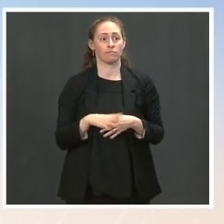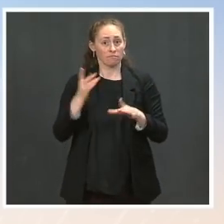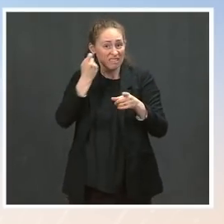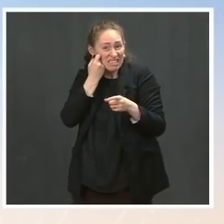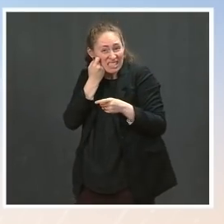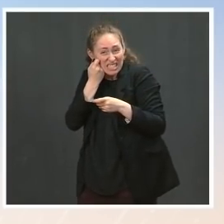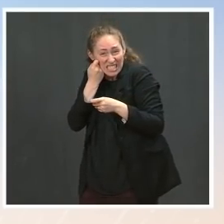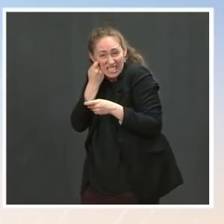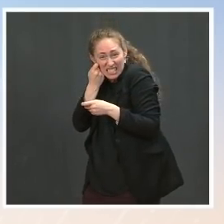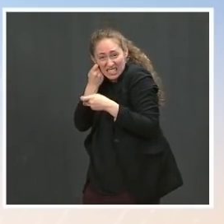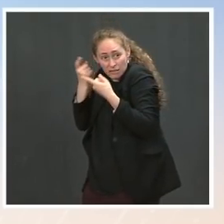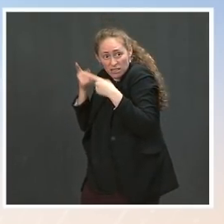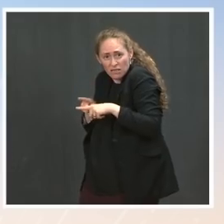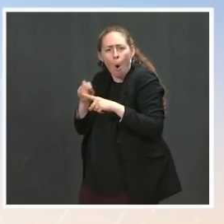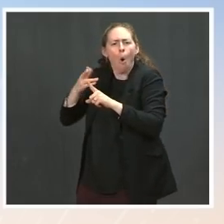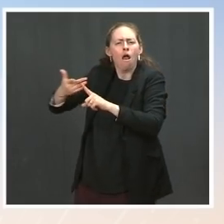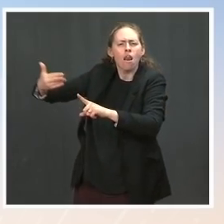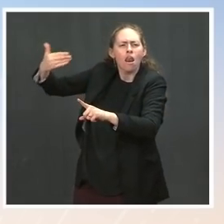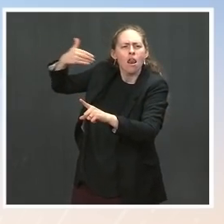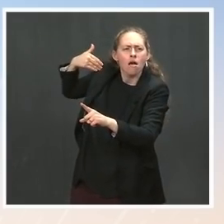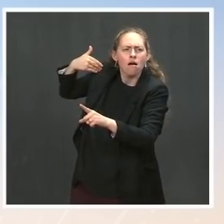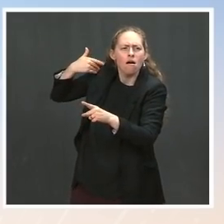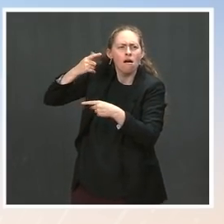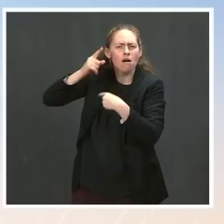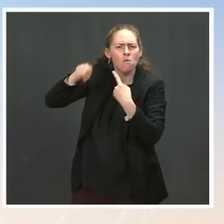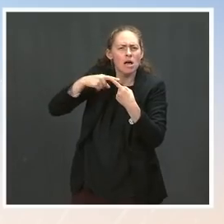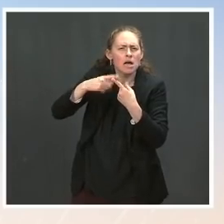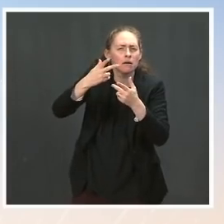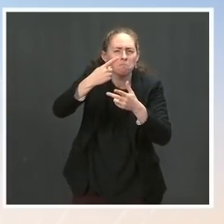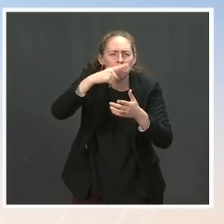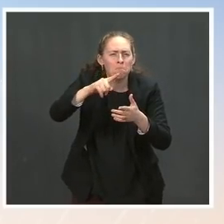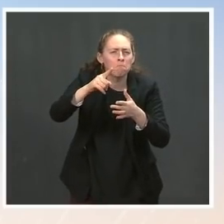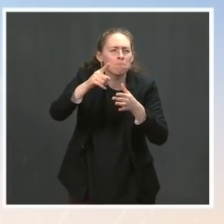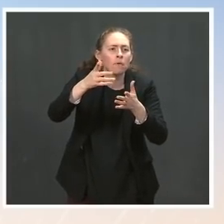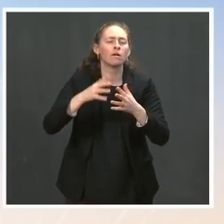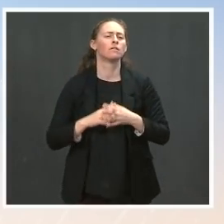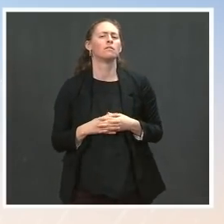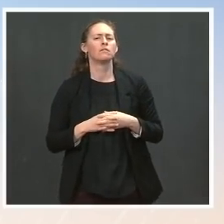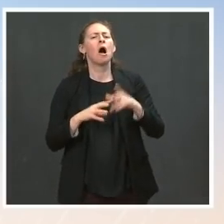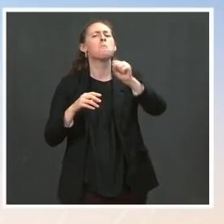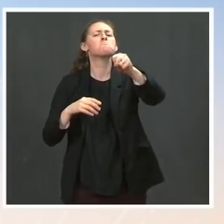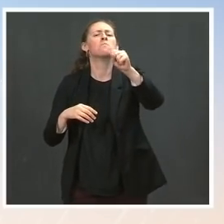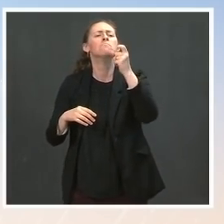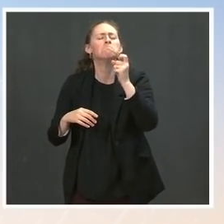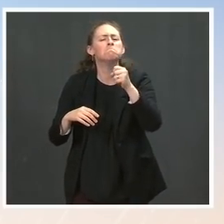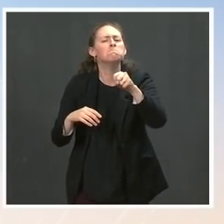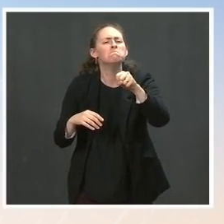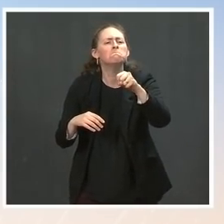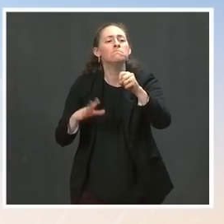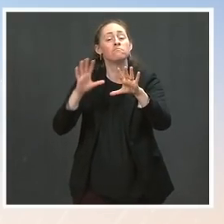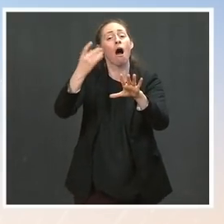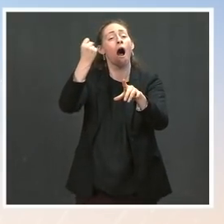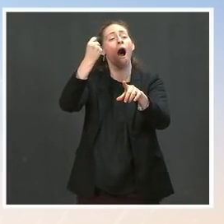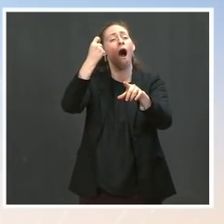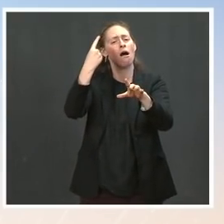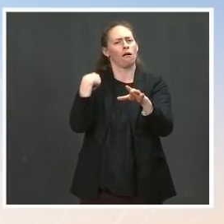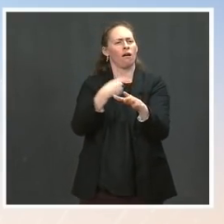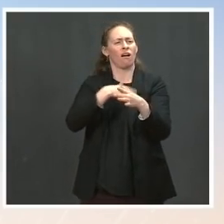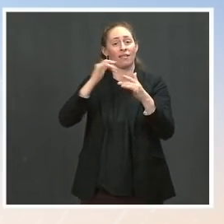Would it be fair to say that? Ms. Psaki: I think that's -- that's fair to say, but I would also say that they -- often these discussions are ongoing over a period of time